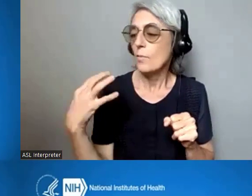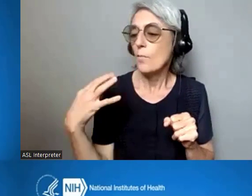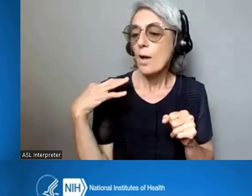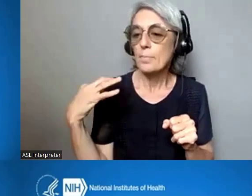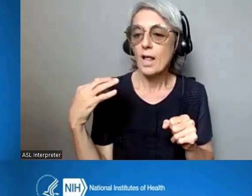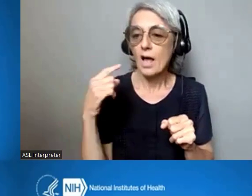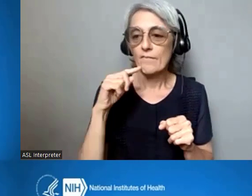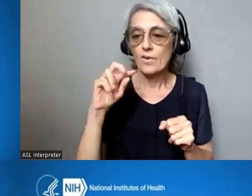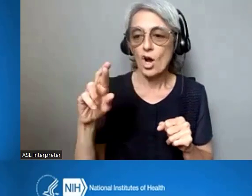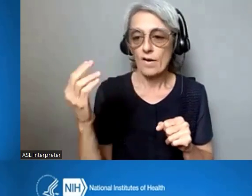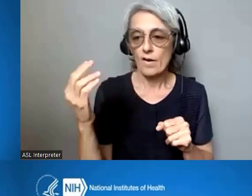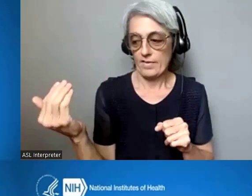if you have a K award?"